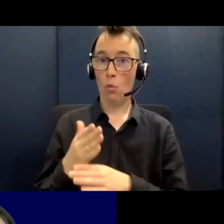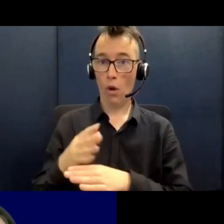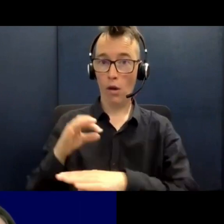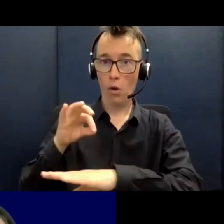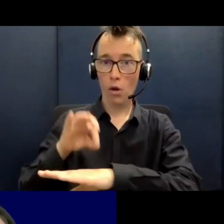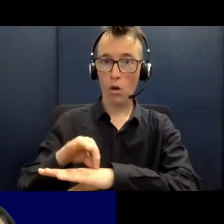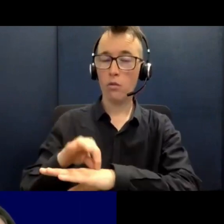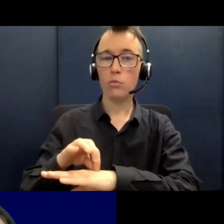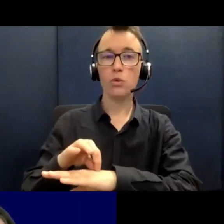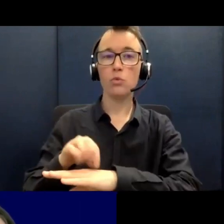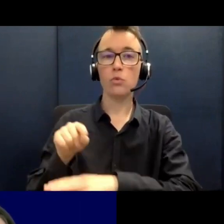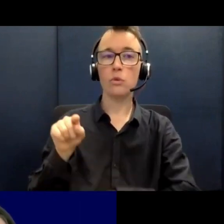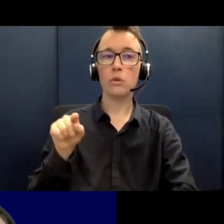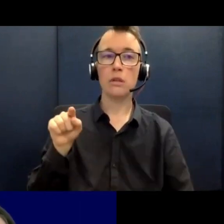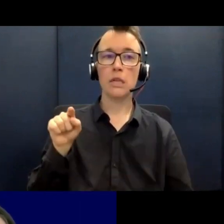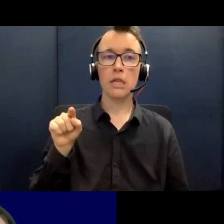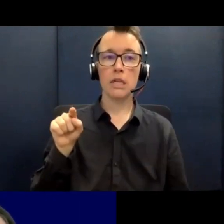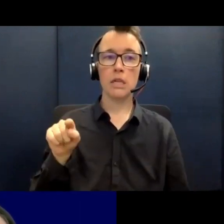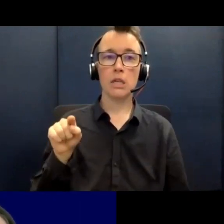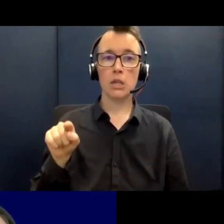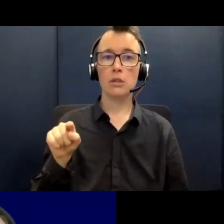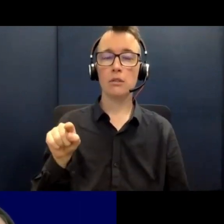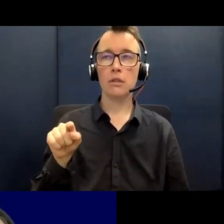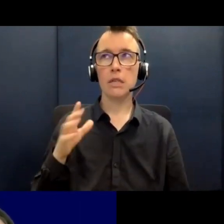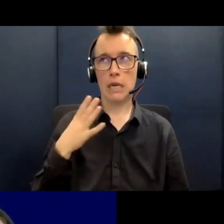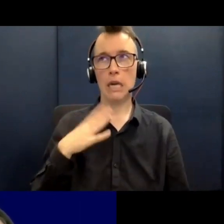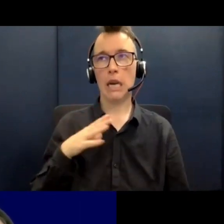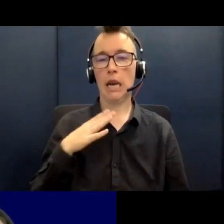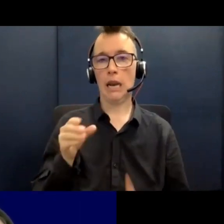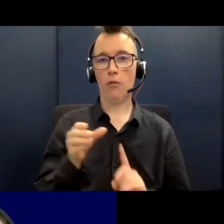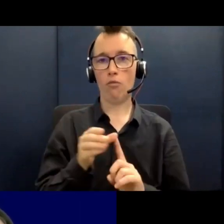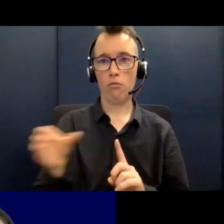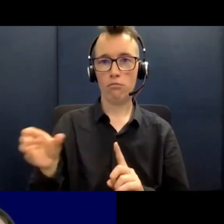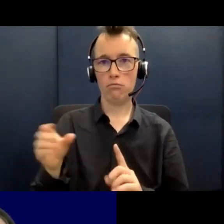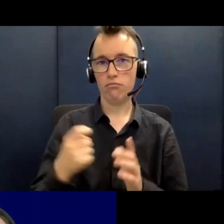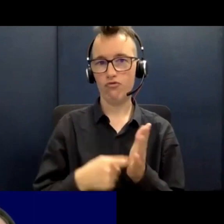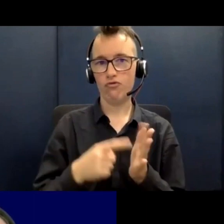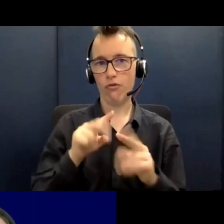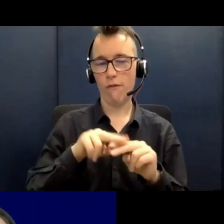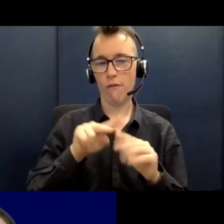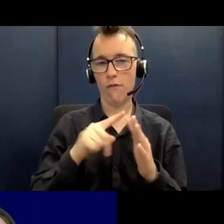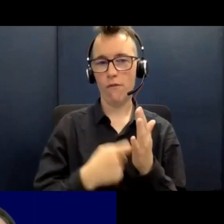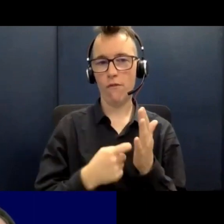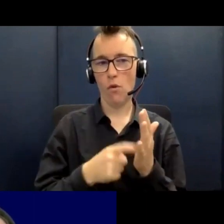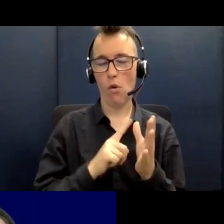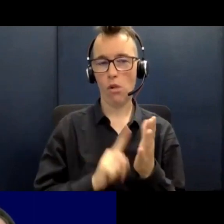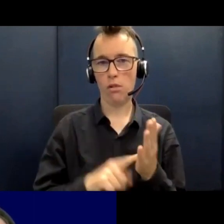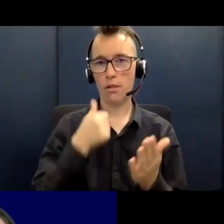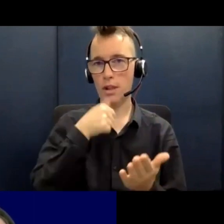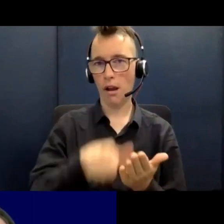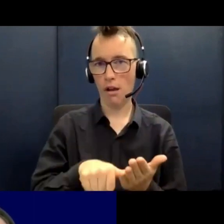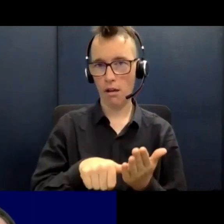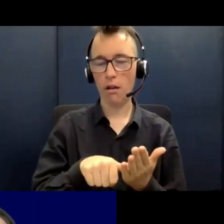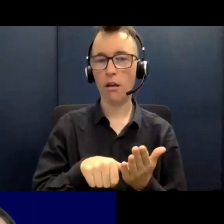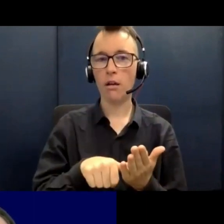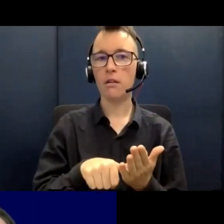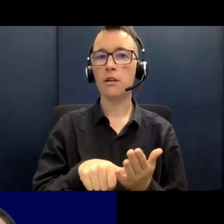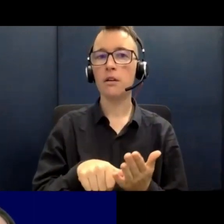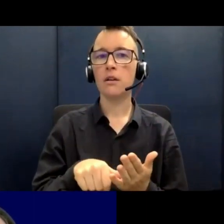they would need a referral because they would be working with ophthalmologists.